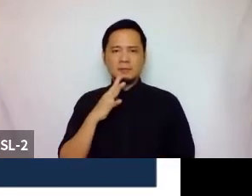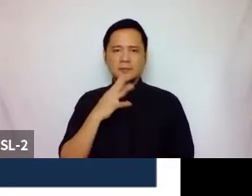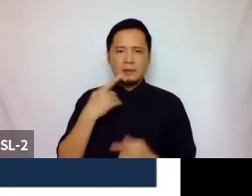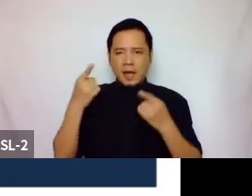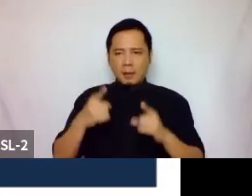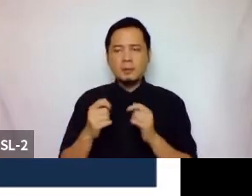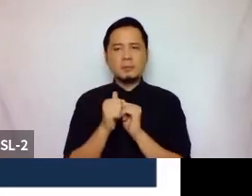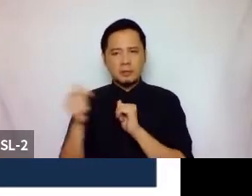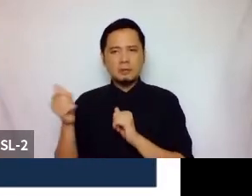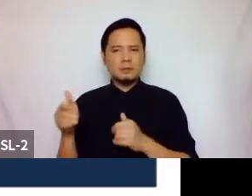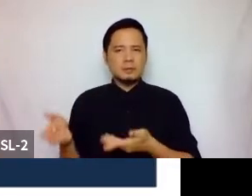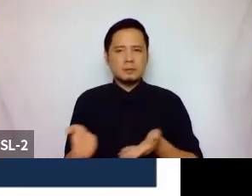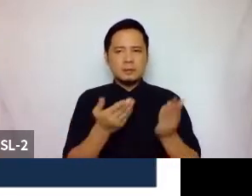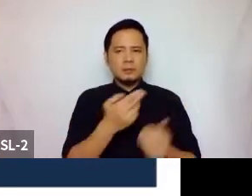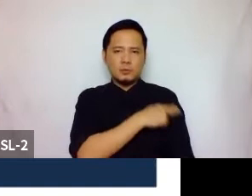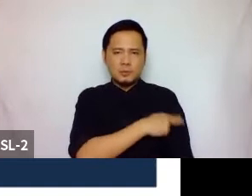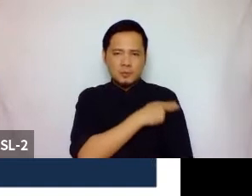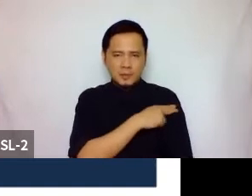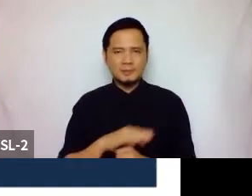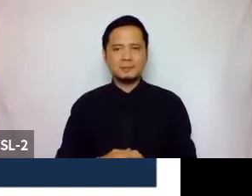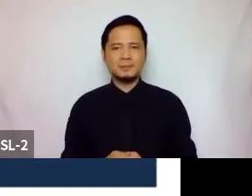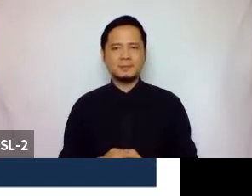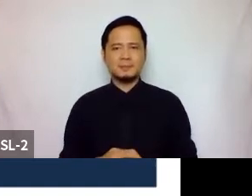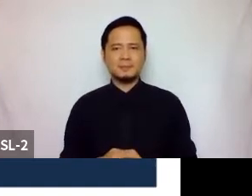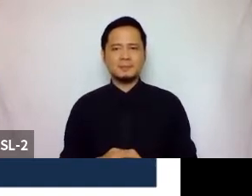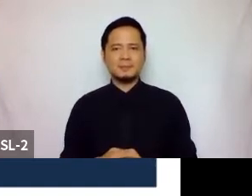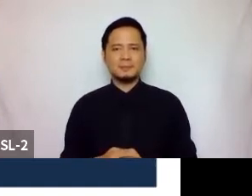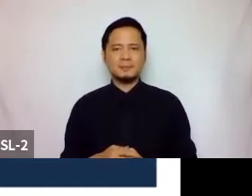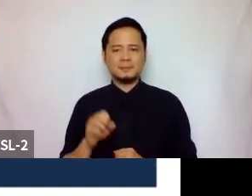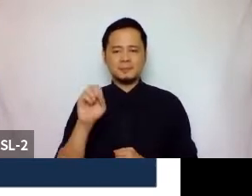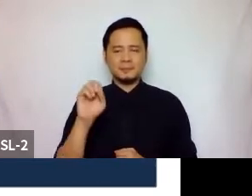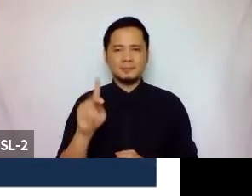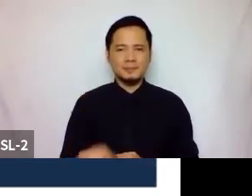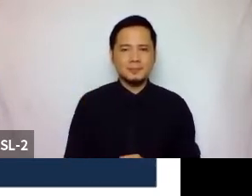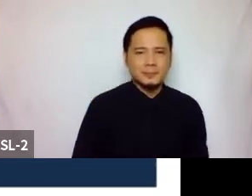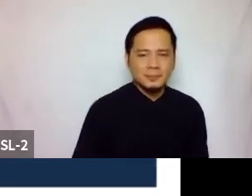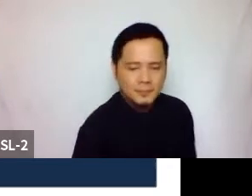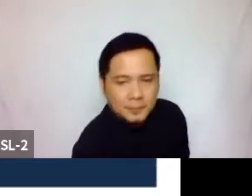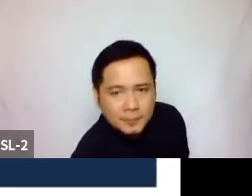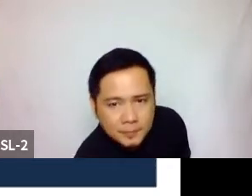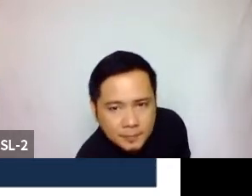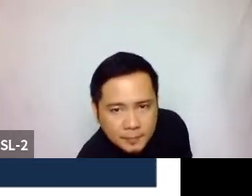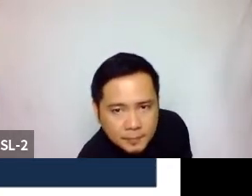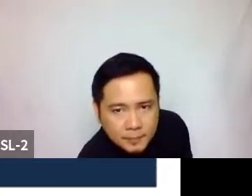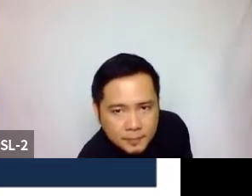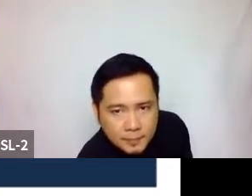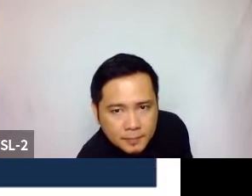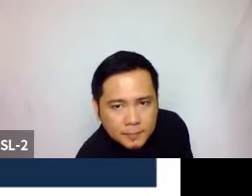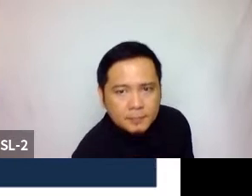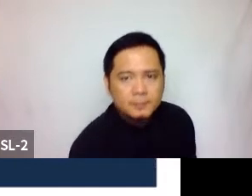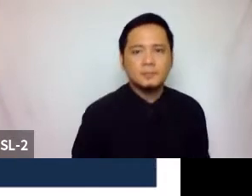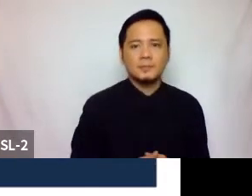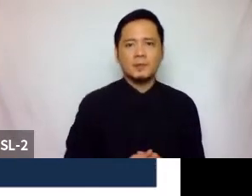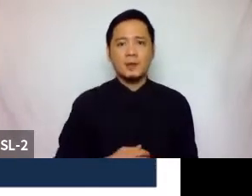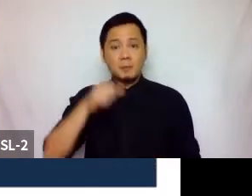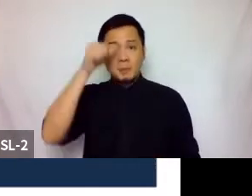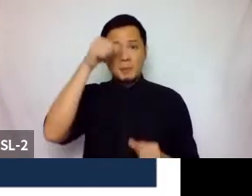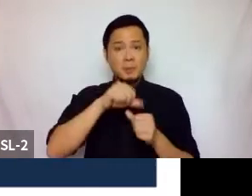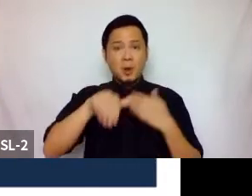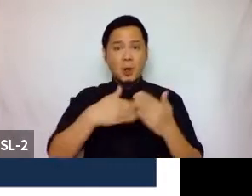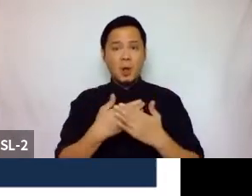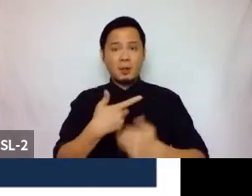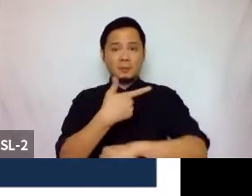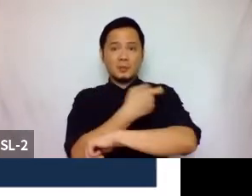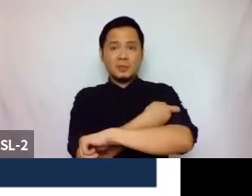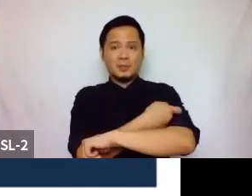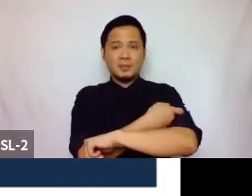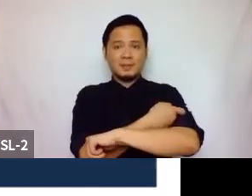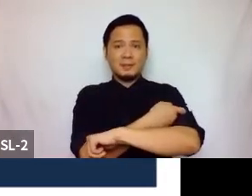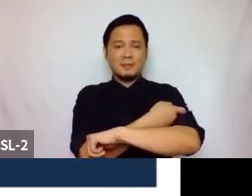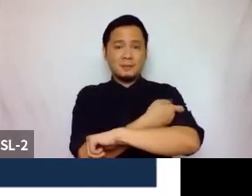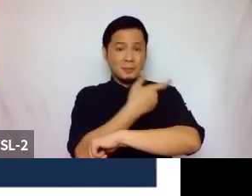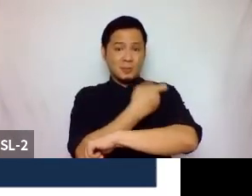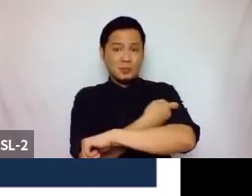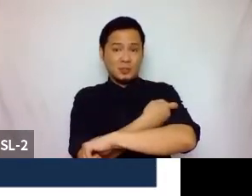Okay. so we also need to emphasize that vaccines do not cause death.